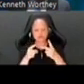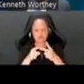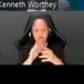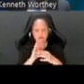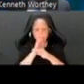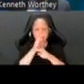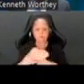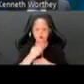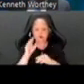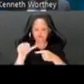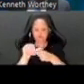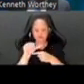survey.